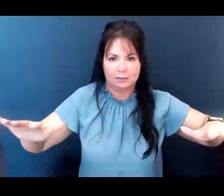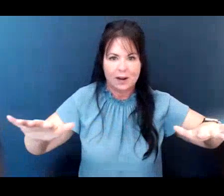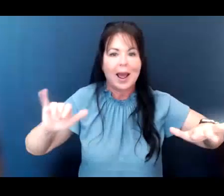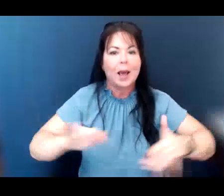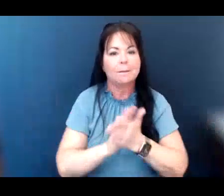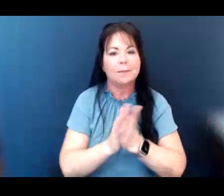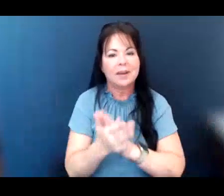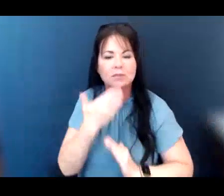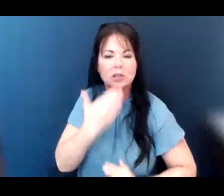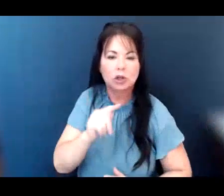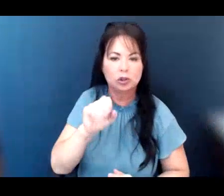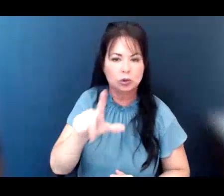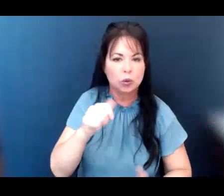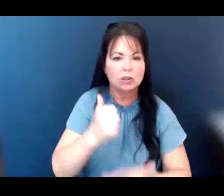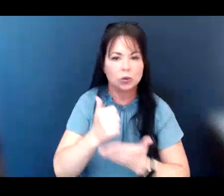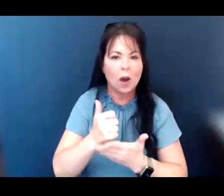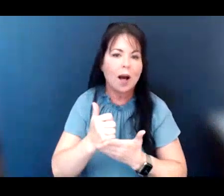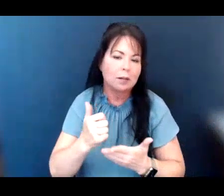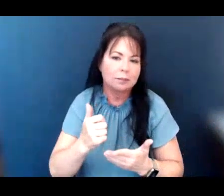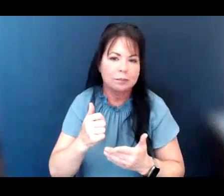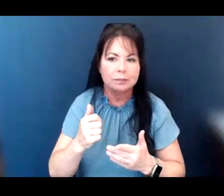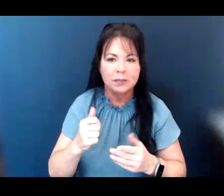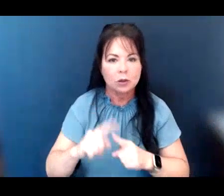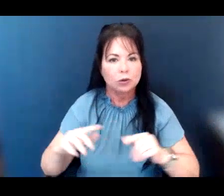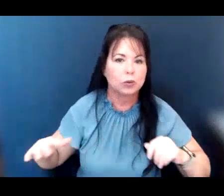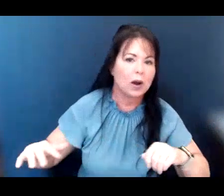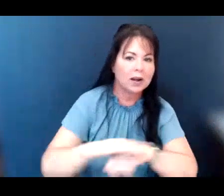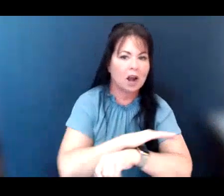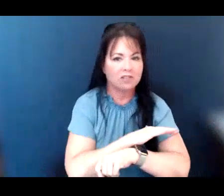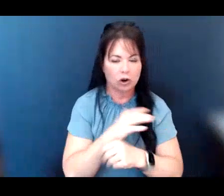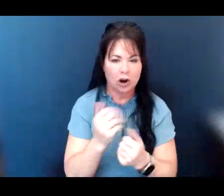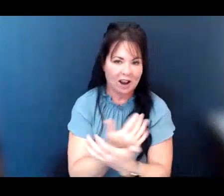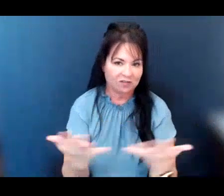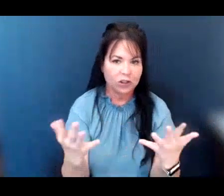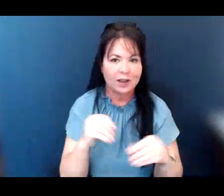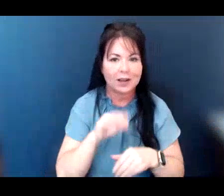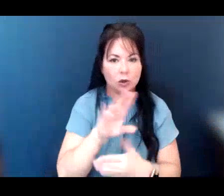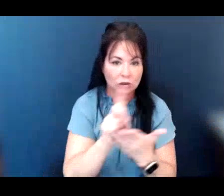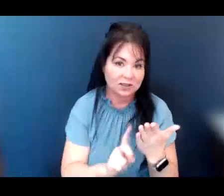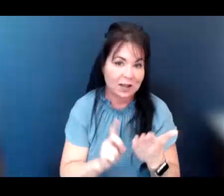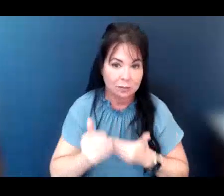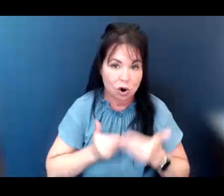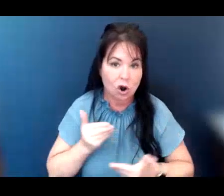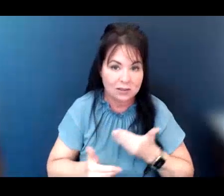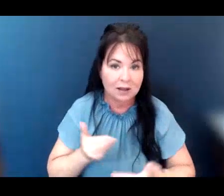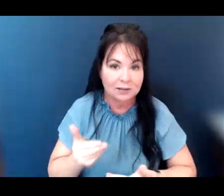cover the rest or all of what you're doing in the human-centered design process.